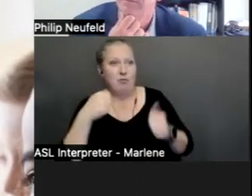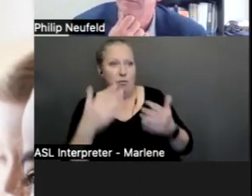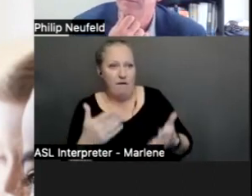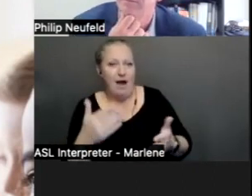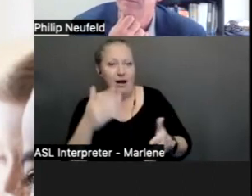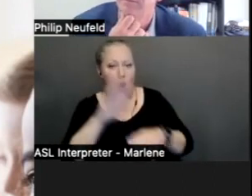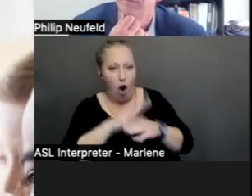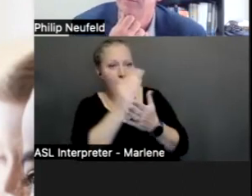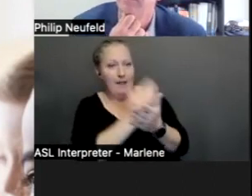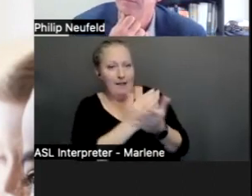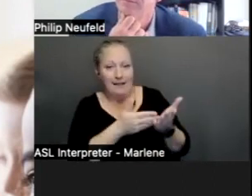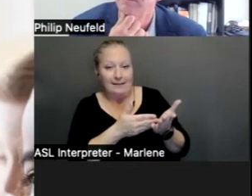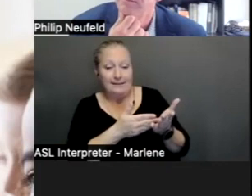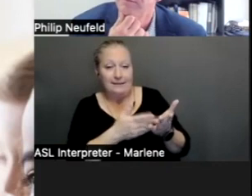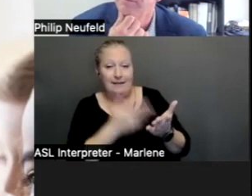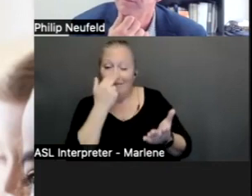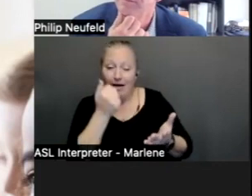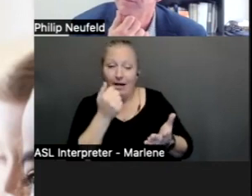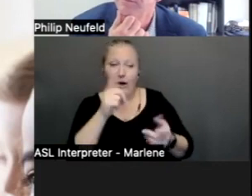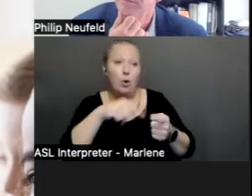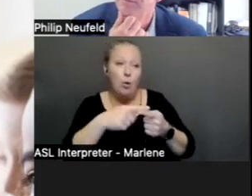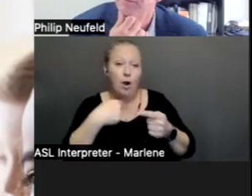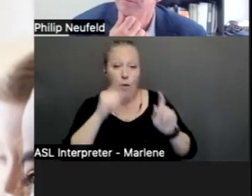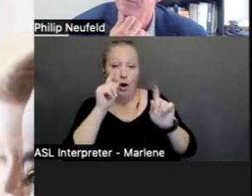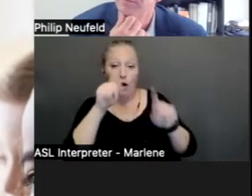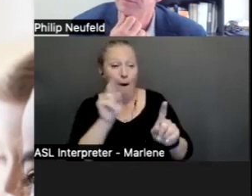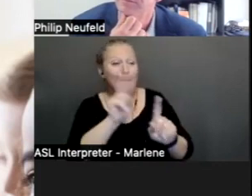on the list right. And what's funny is when you know we go to apply and it's like choose all the